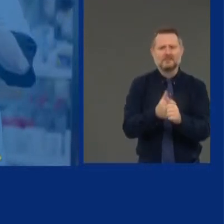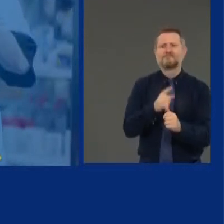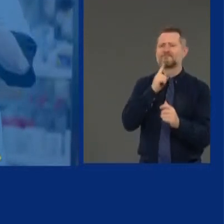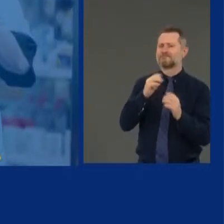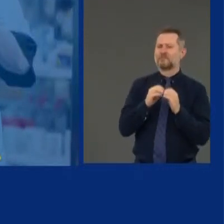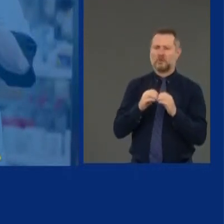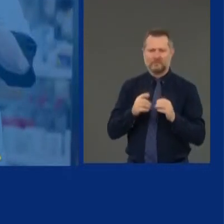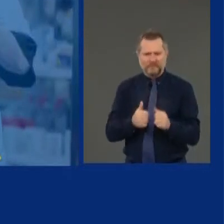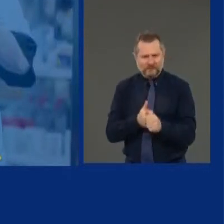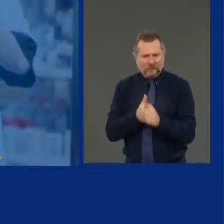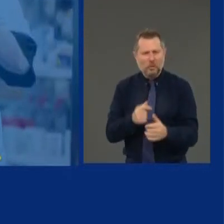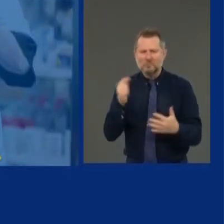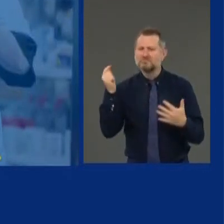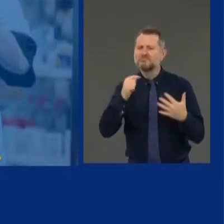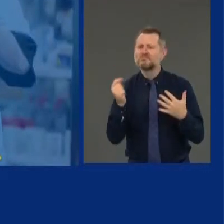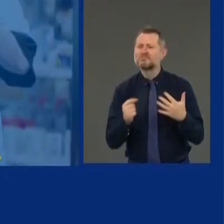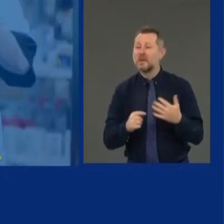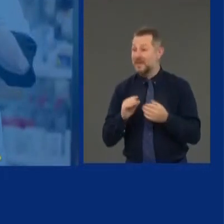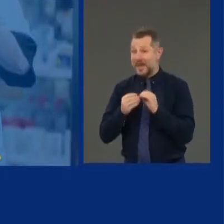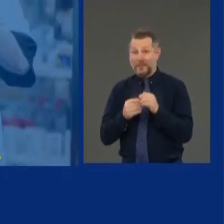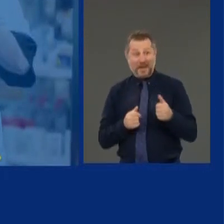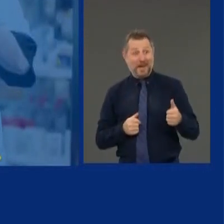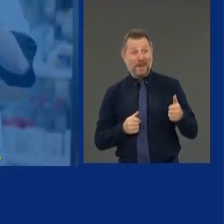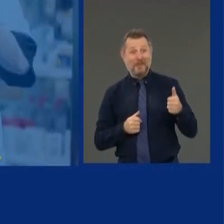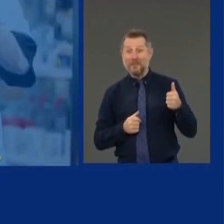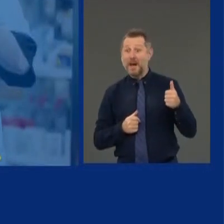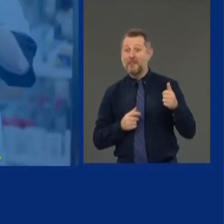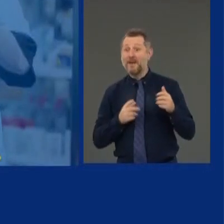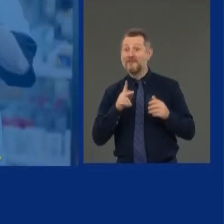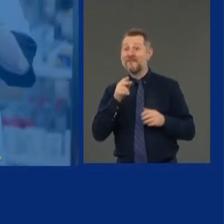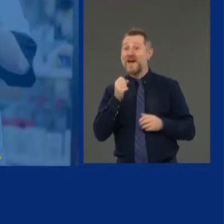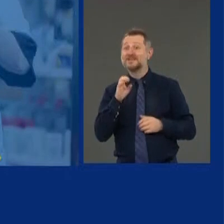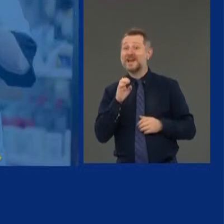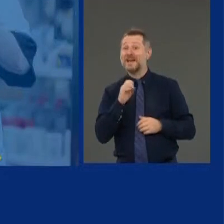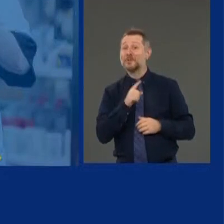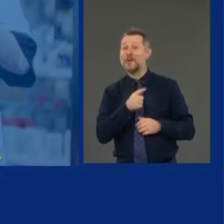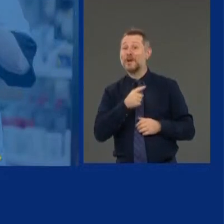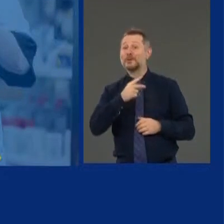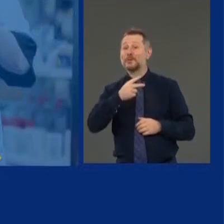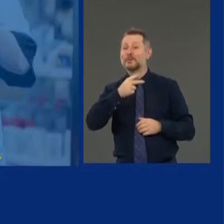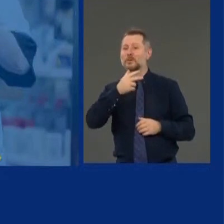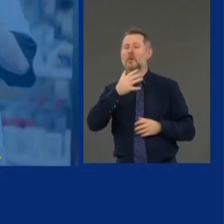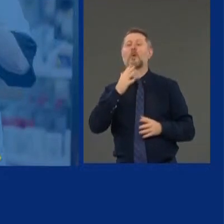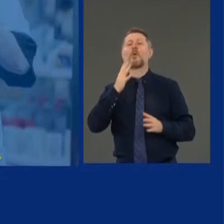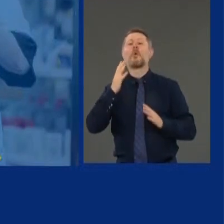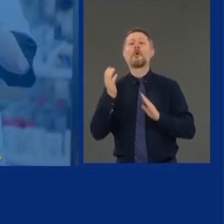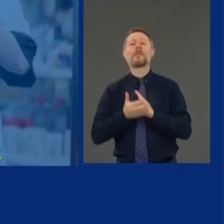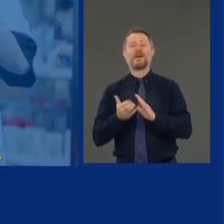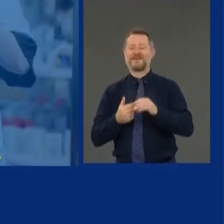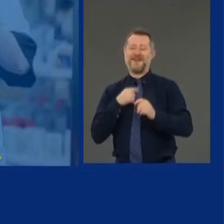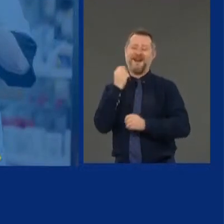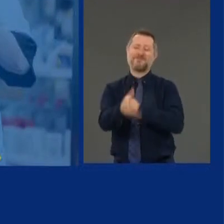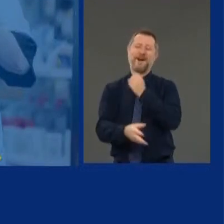MORE SOPHISTICATED COMPLIANCE BECAUSE THE NUMBER OF PEOPLE ARE COMING UP.